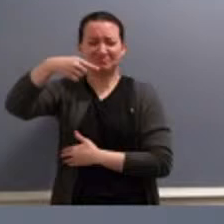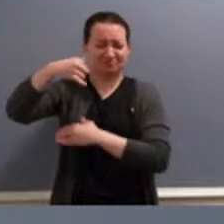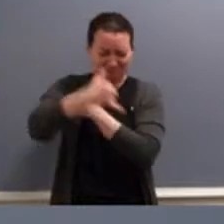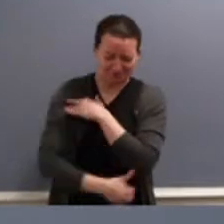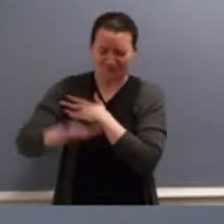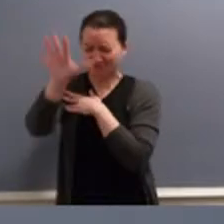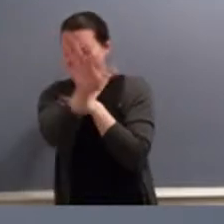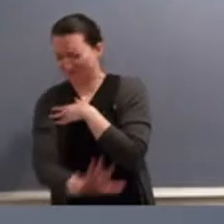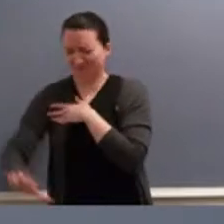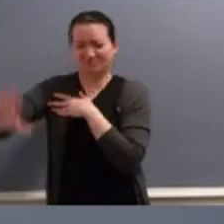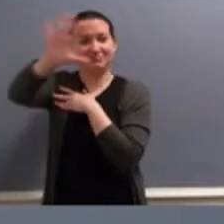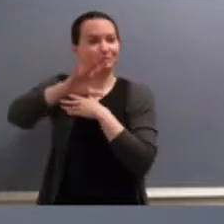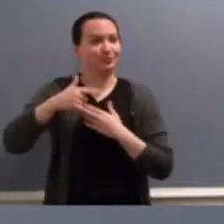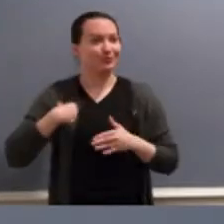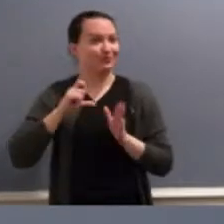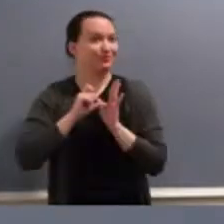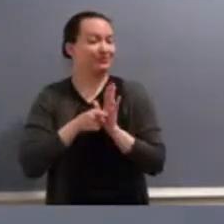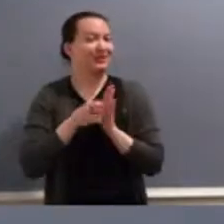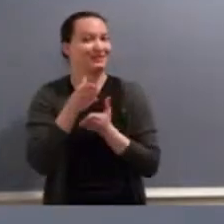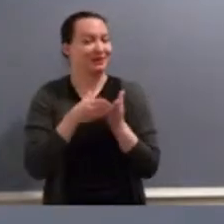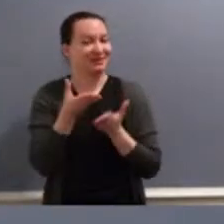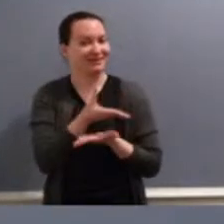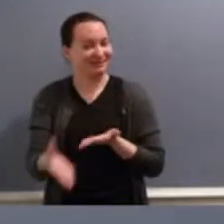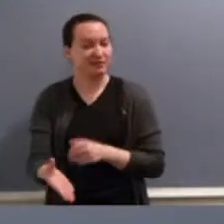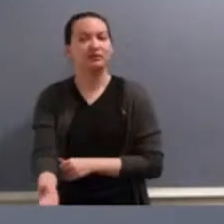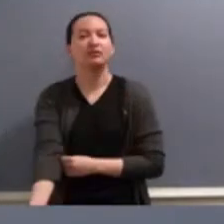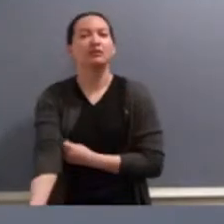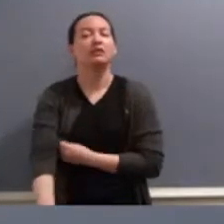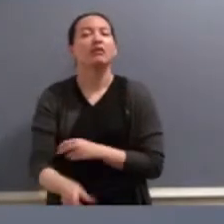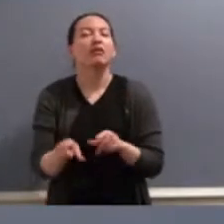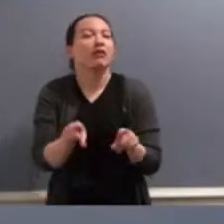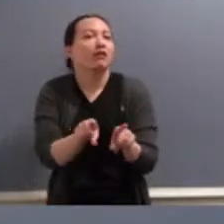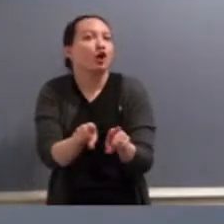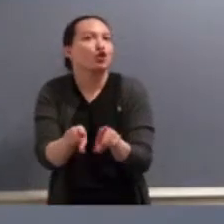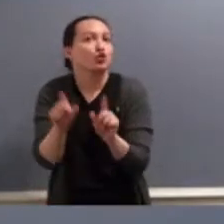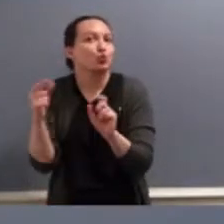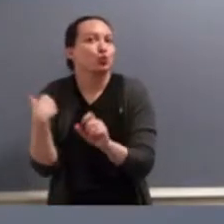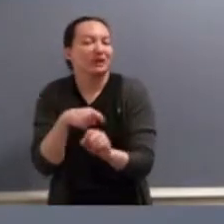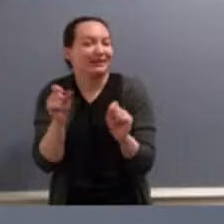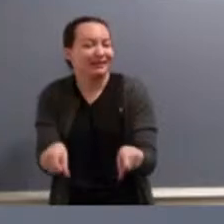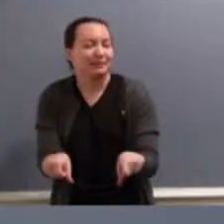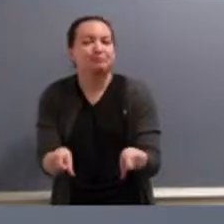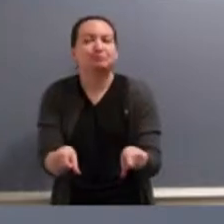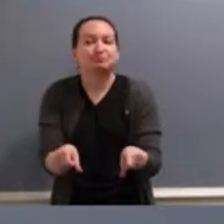and I just wanted to highlight some of those things that will also be able to be put on the